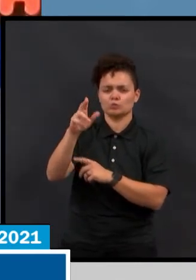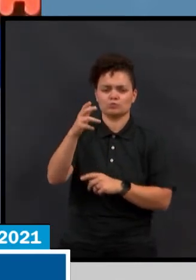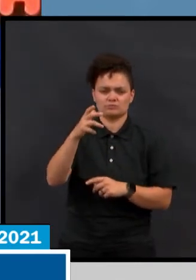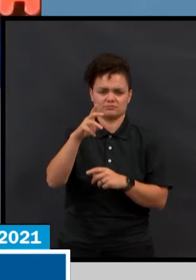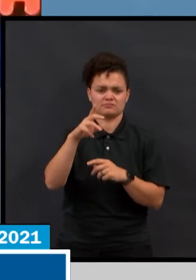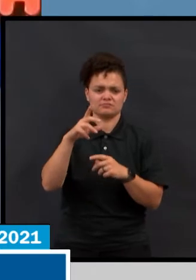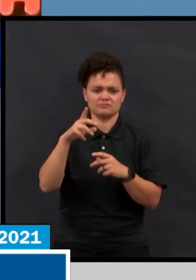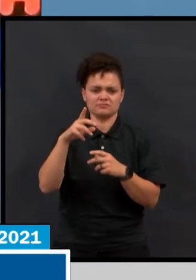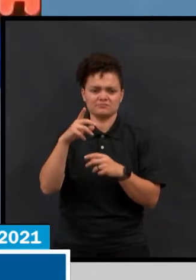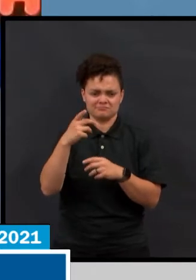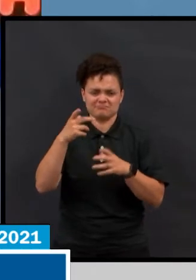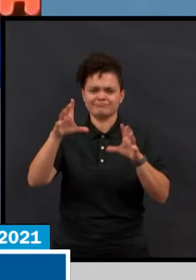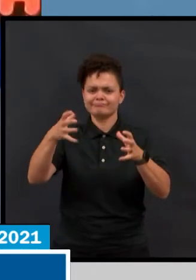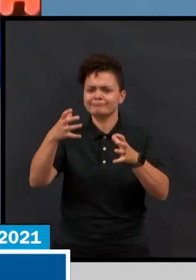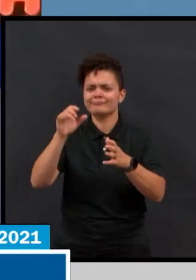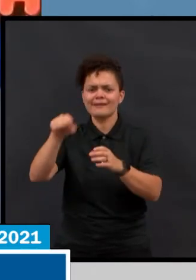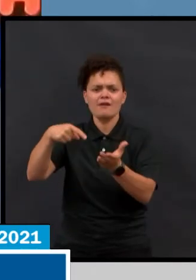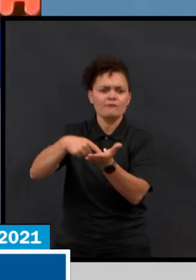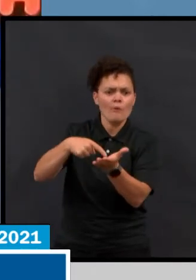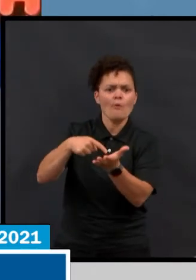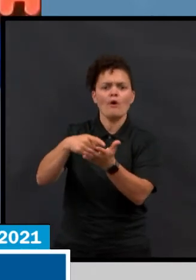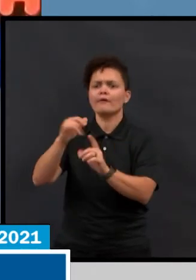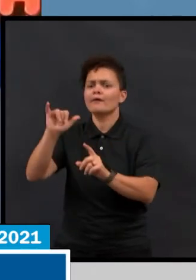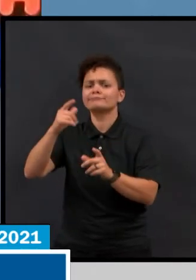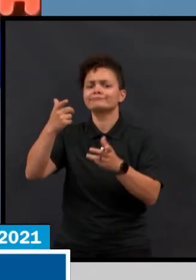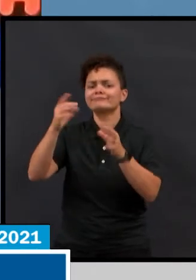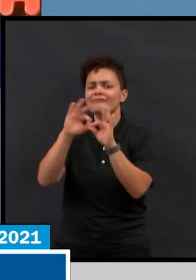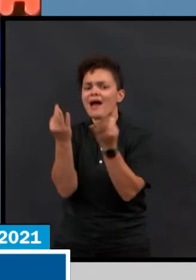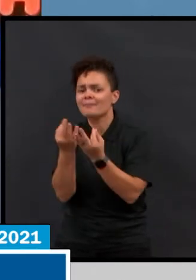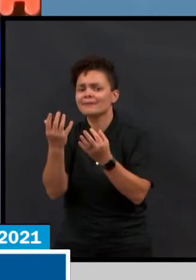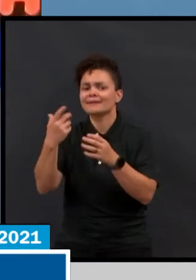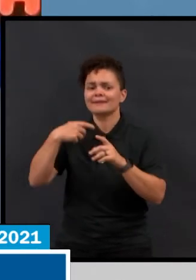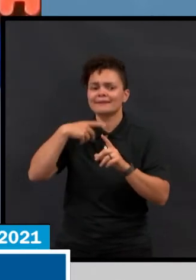several different names there are parts of the district where that is allowed currently right now